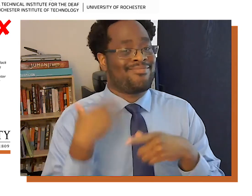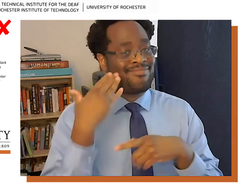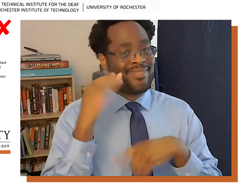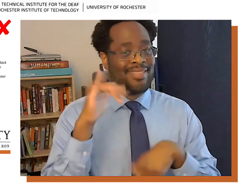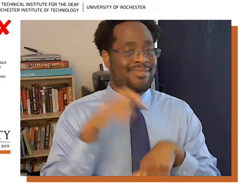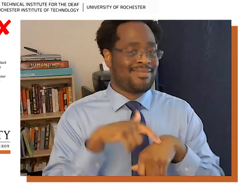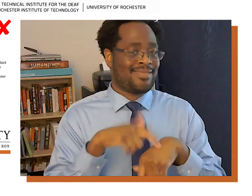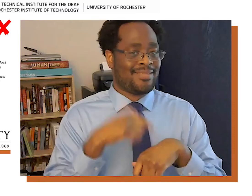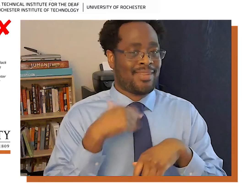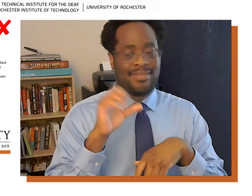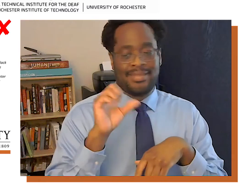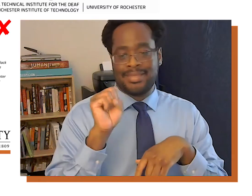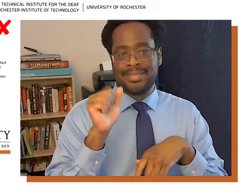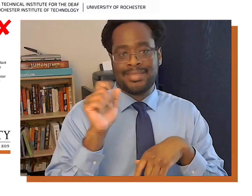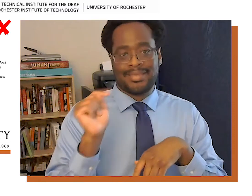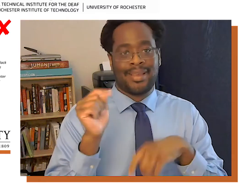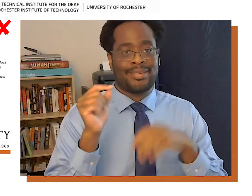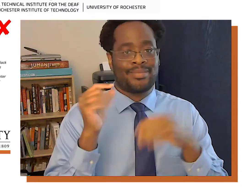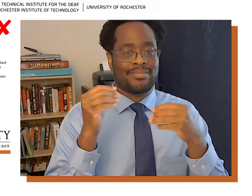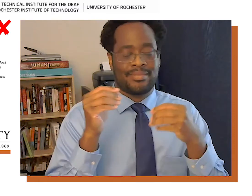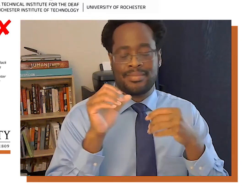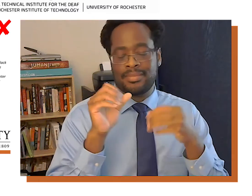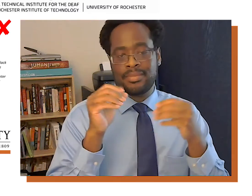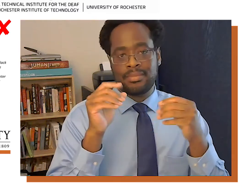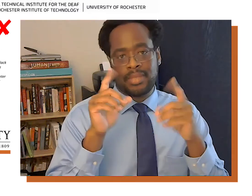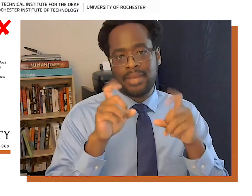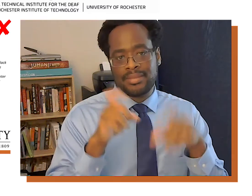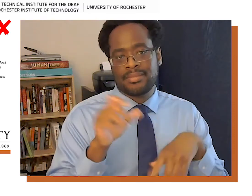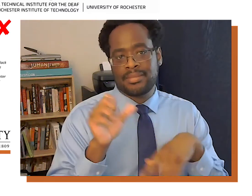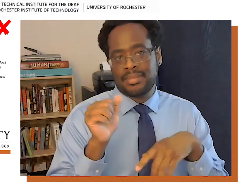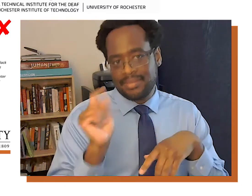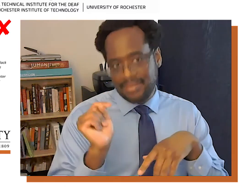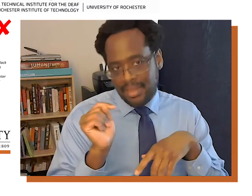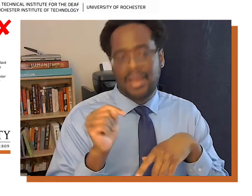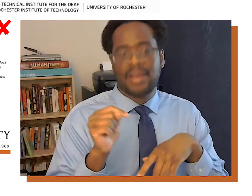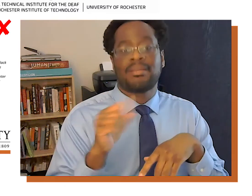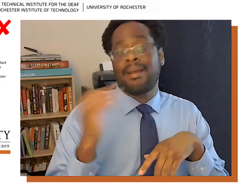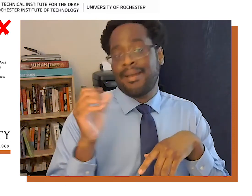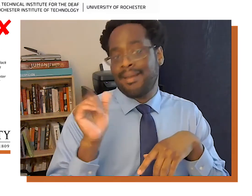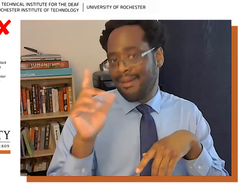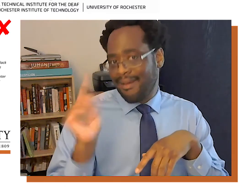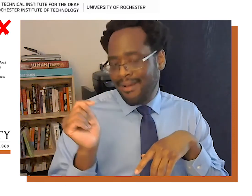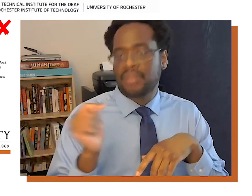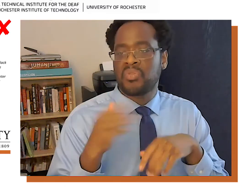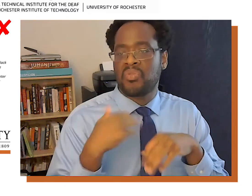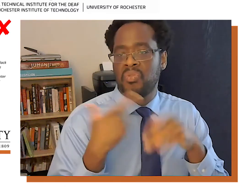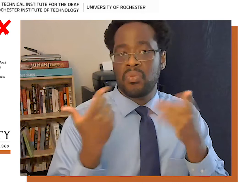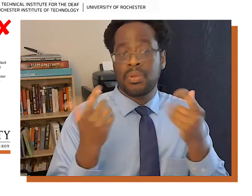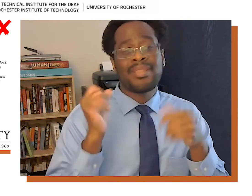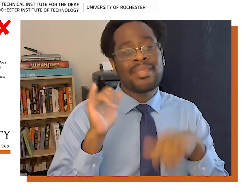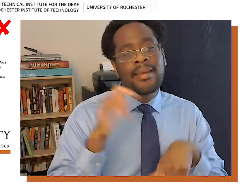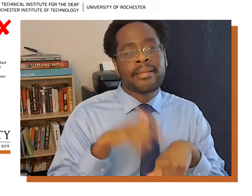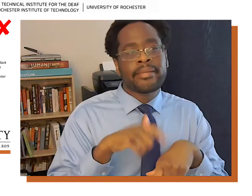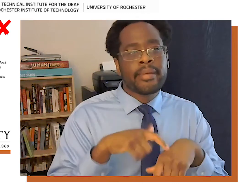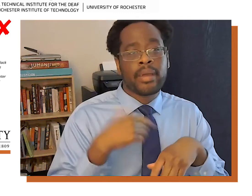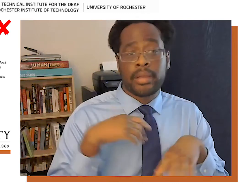and, of course, in high school, I had to take the SAT and ACT standardized tests,